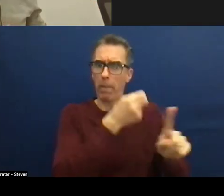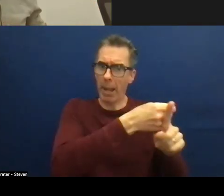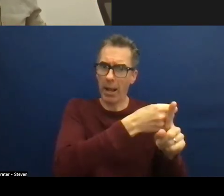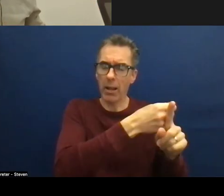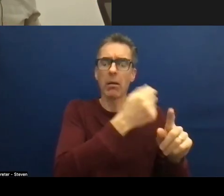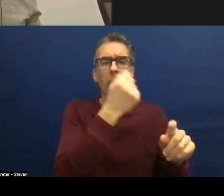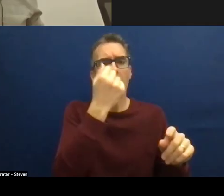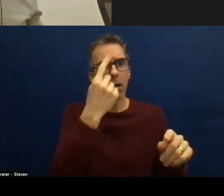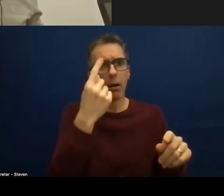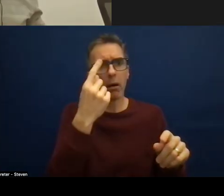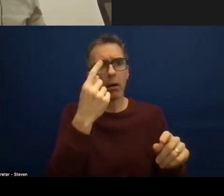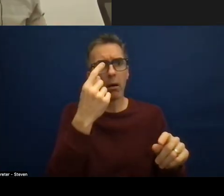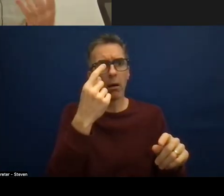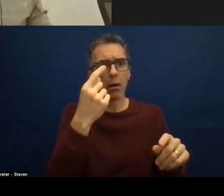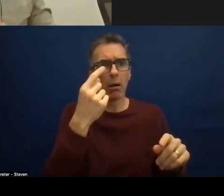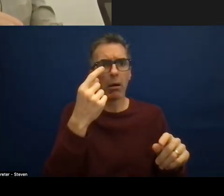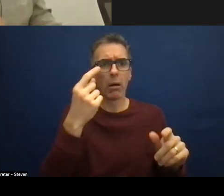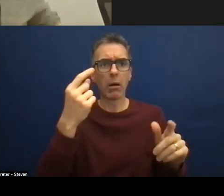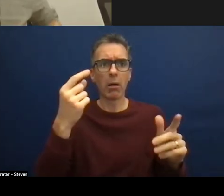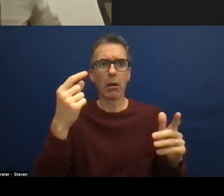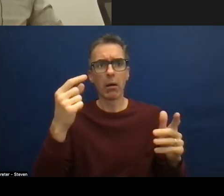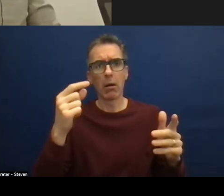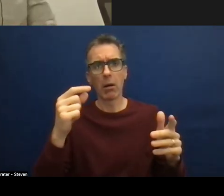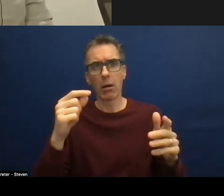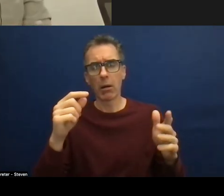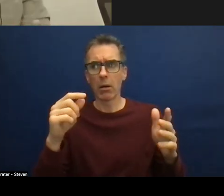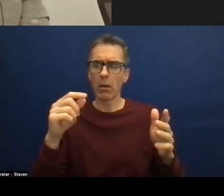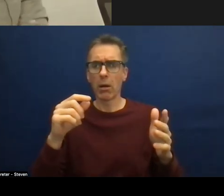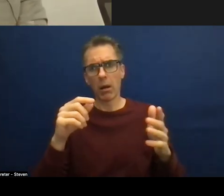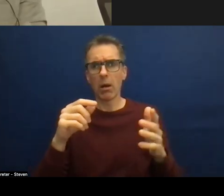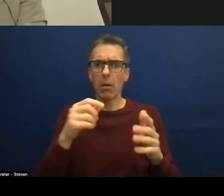than what West Colfax is. So just trying to like learn from both I think could be really helpful.